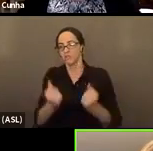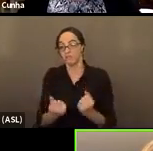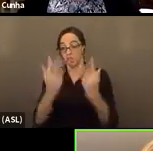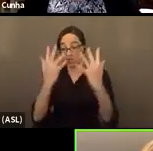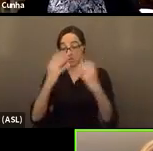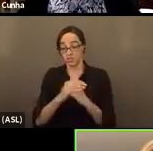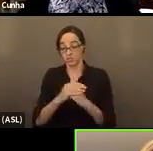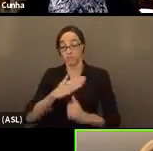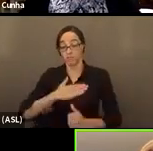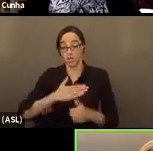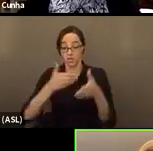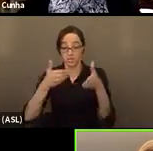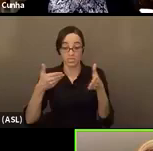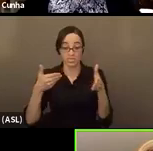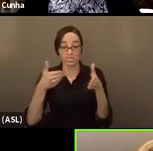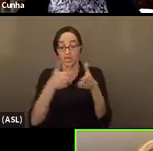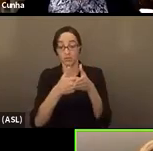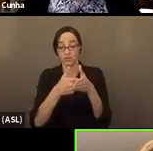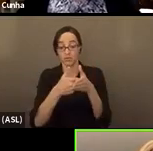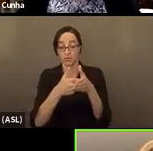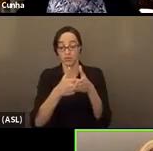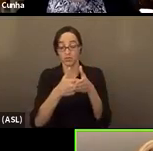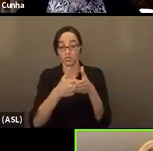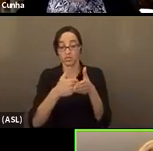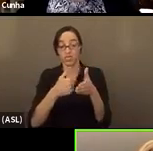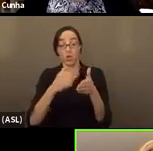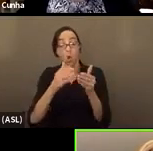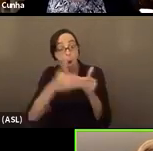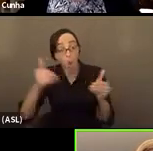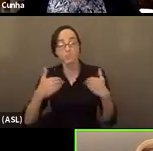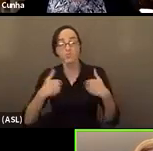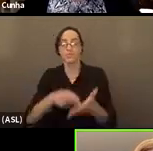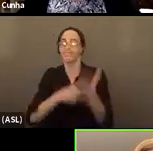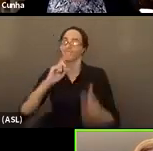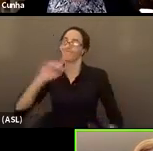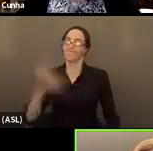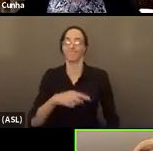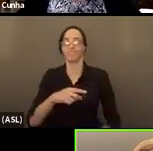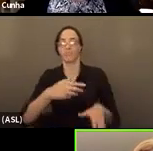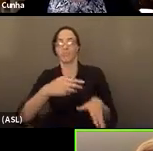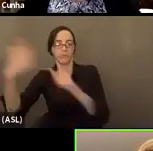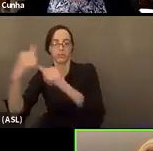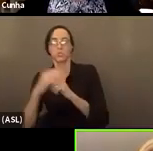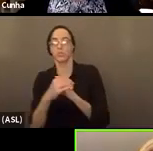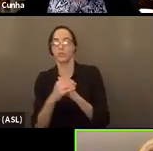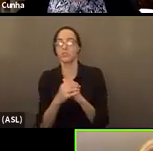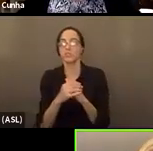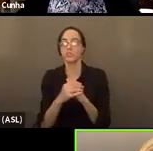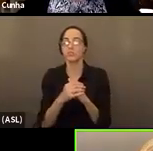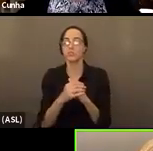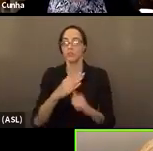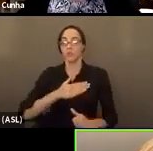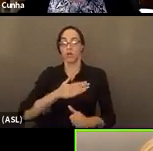to mandatory evacuation and um my neighbors all called me to see if i was okay because they they